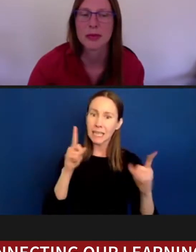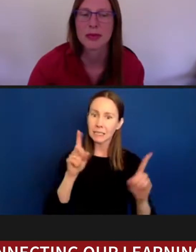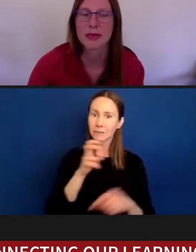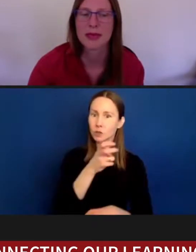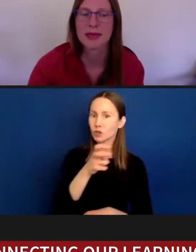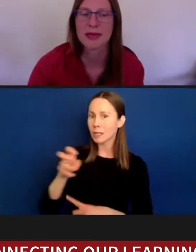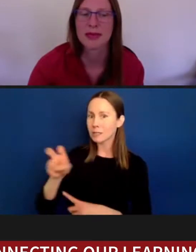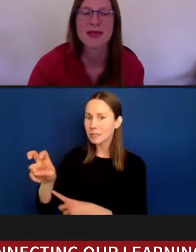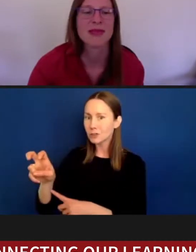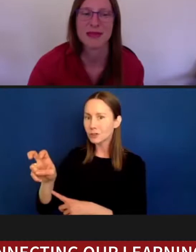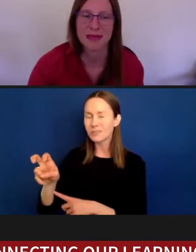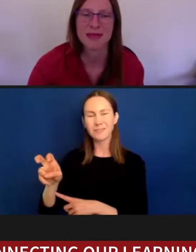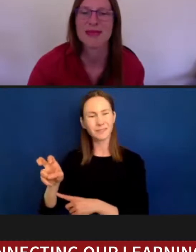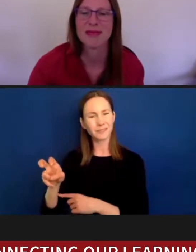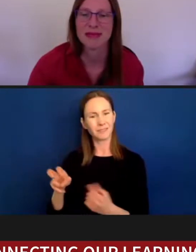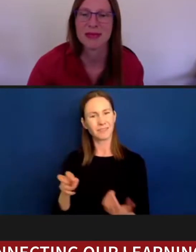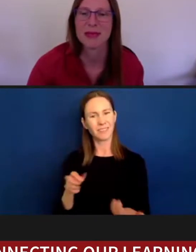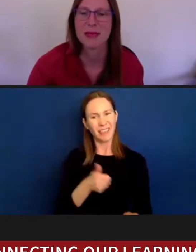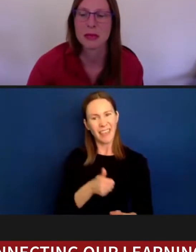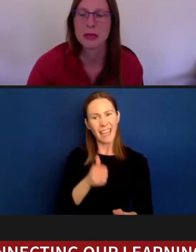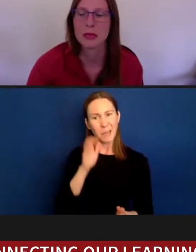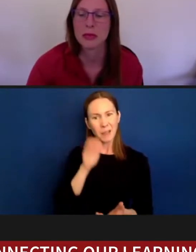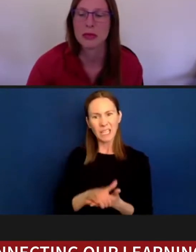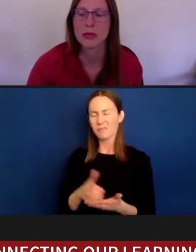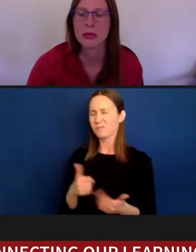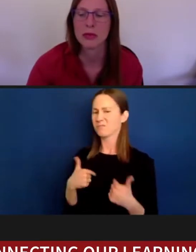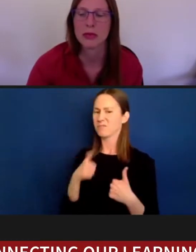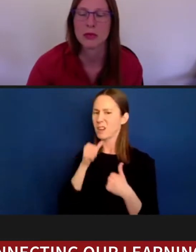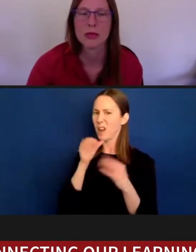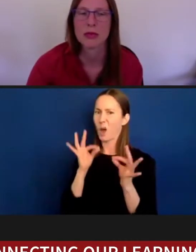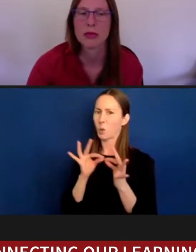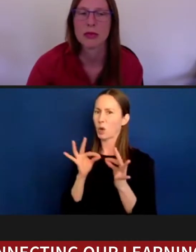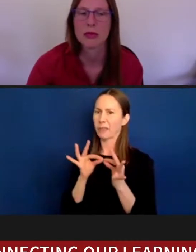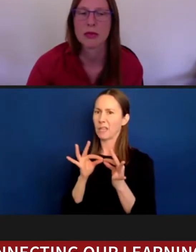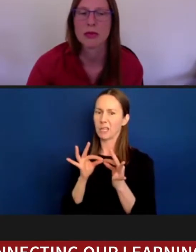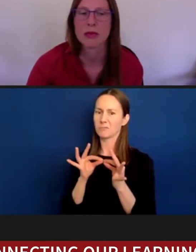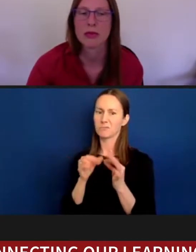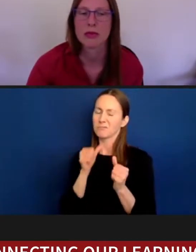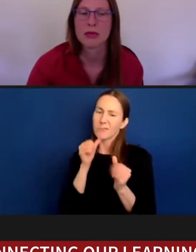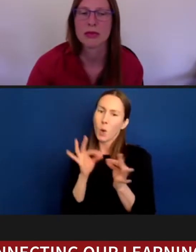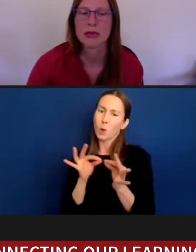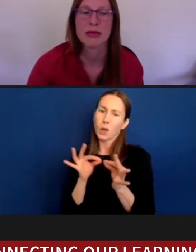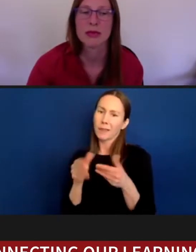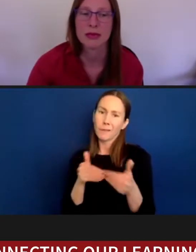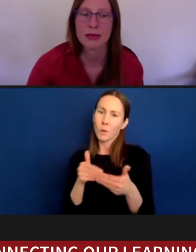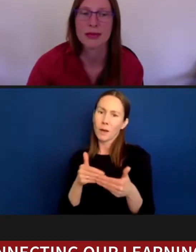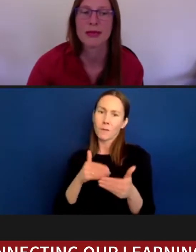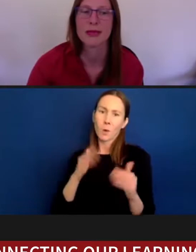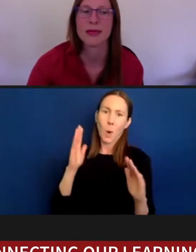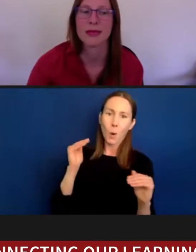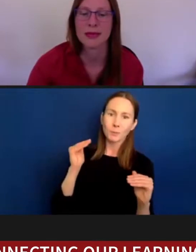It's the belief that they're not worthy of whatever their hopes, goals, and dreams are.